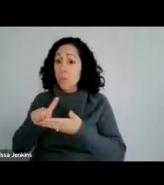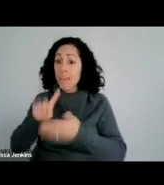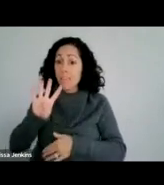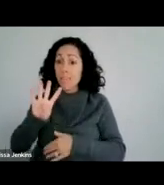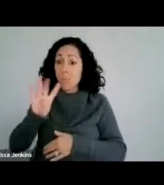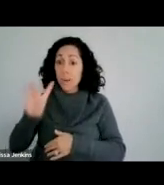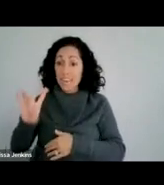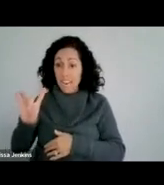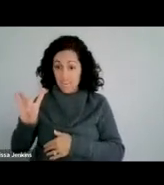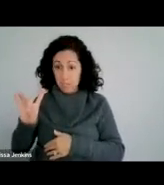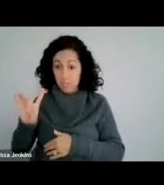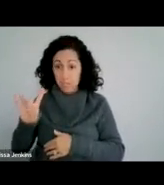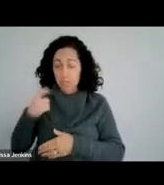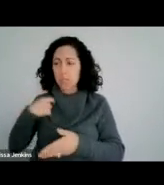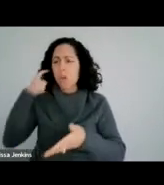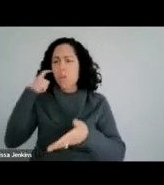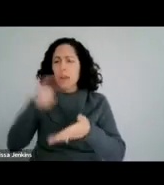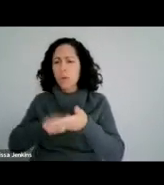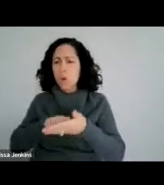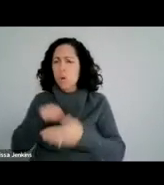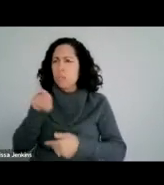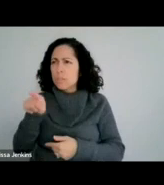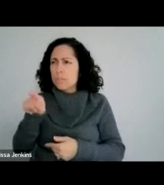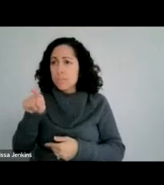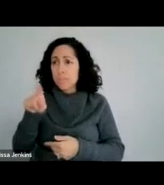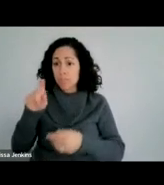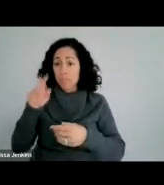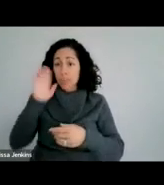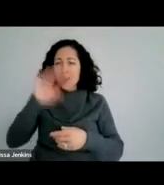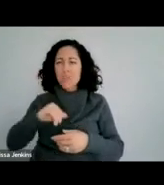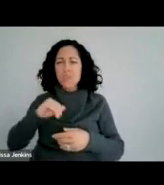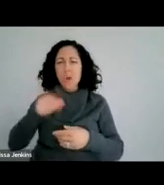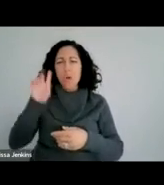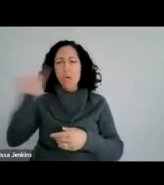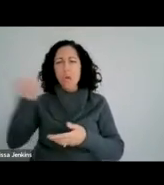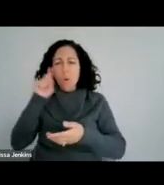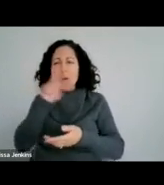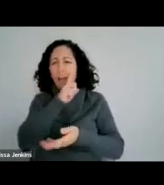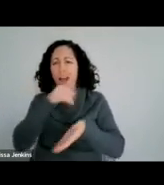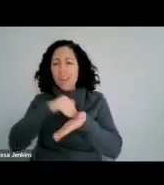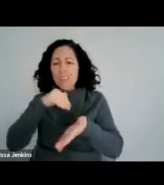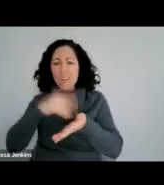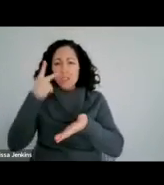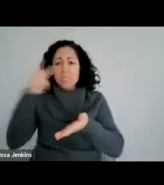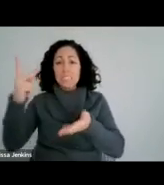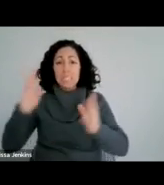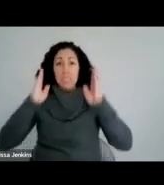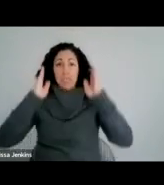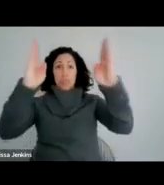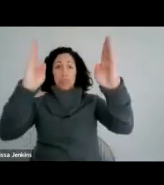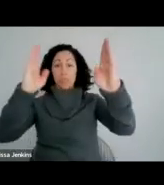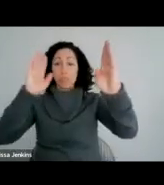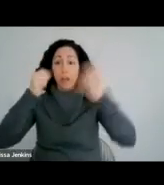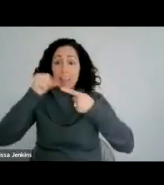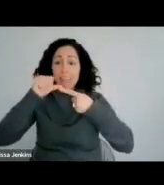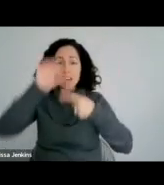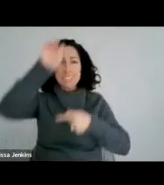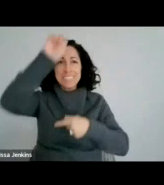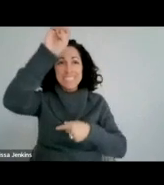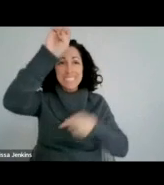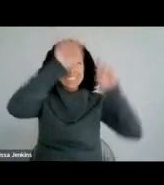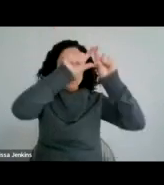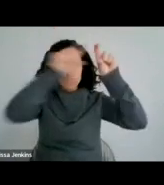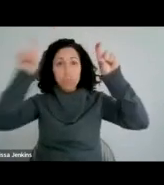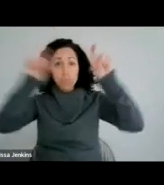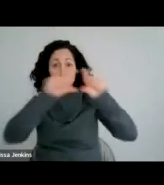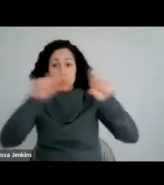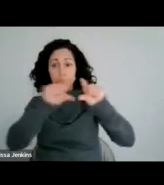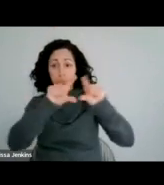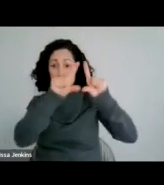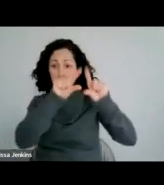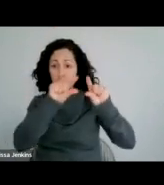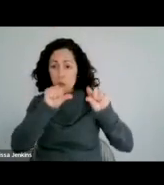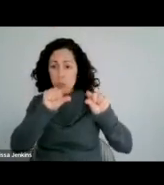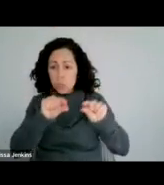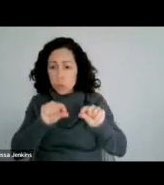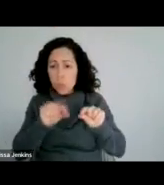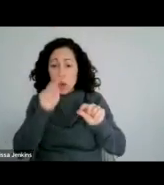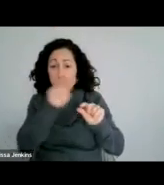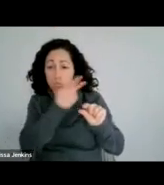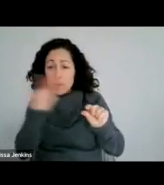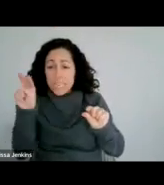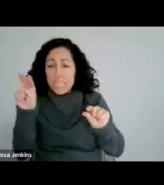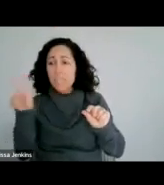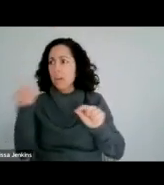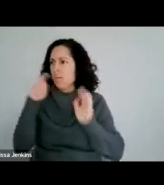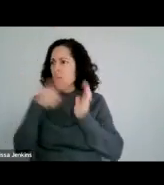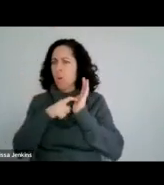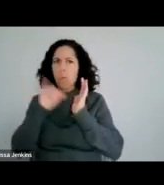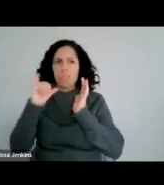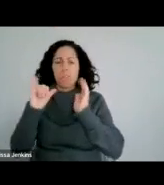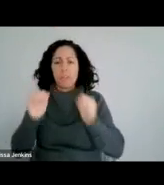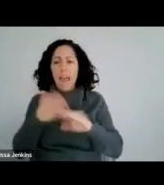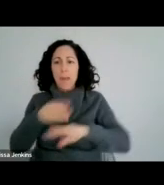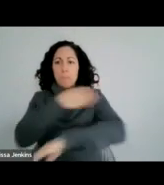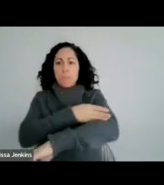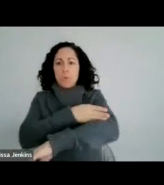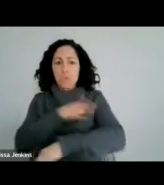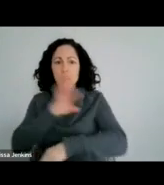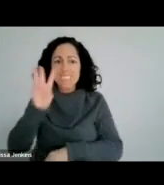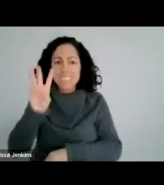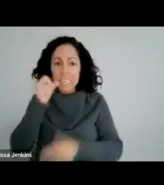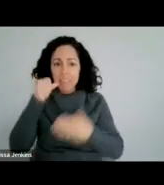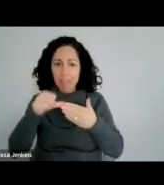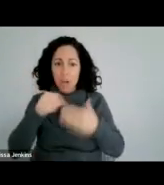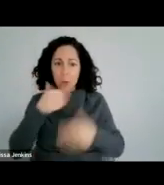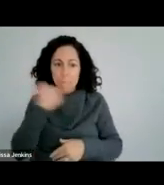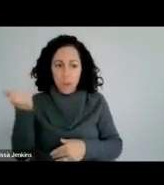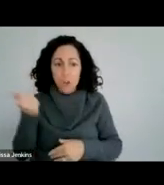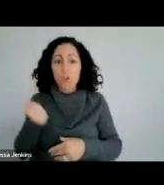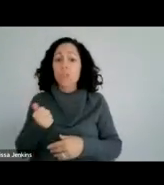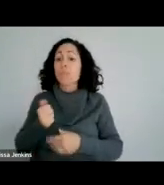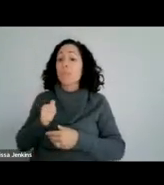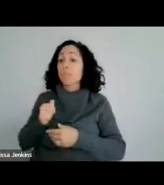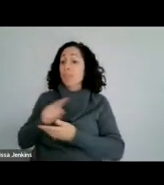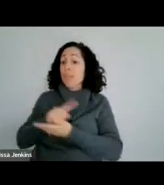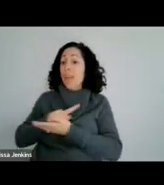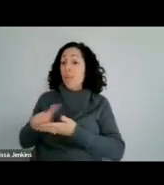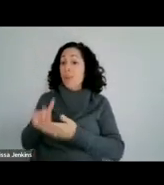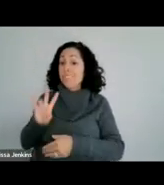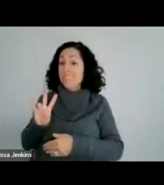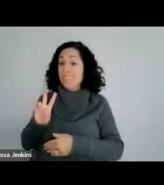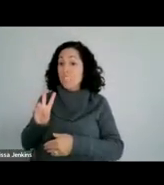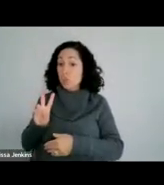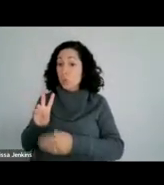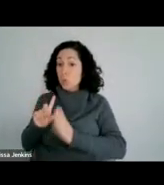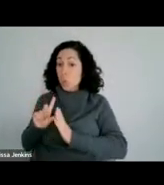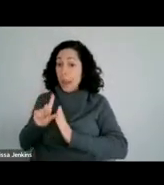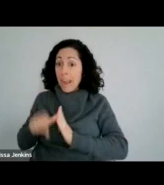and at week 72 it was an eight letter benefit showing a sustained effect consistent with long half life of QR-421a.